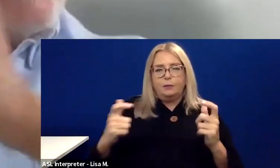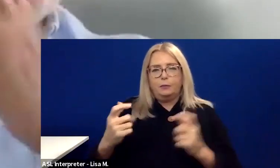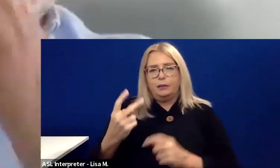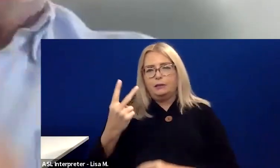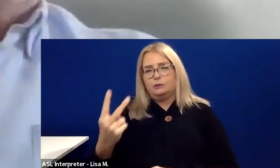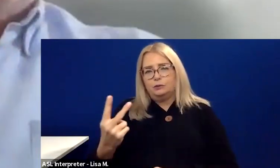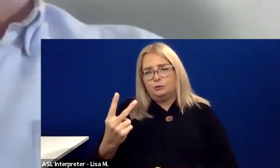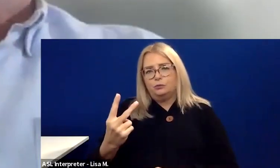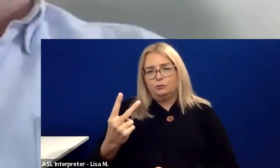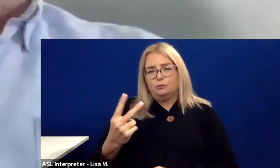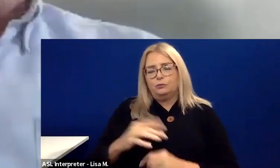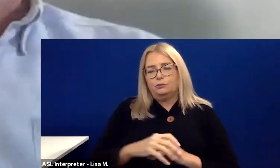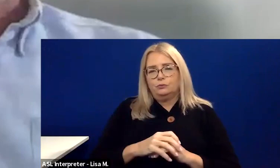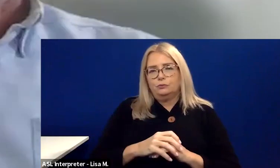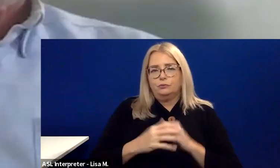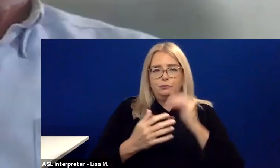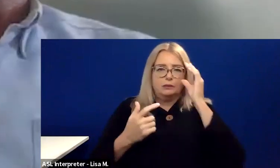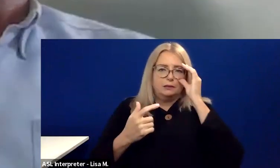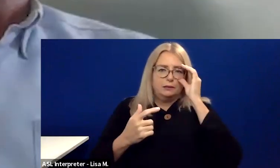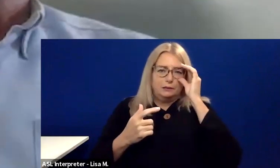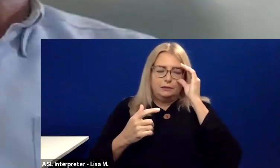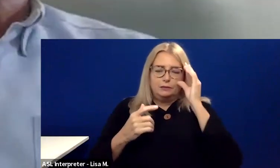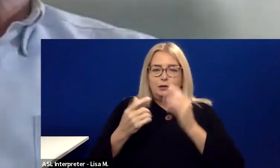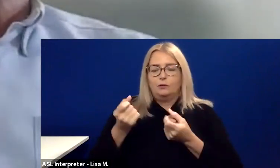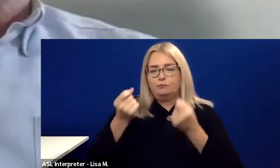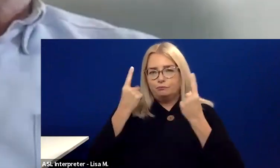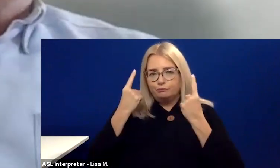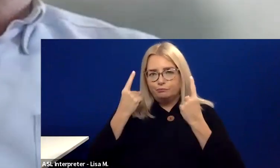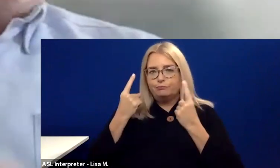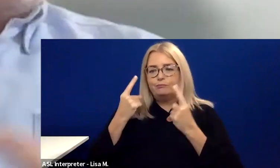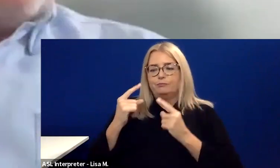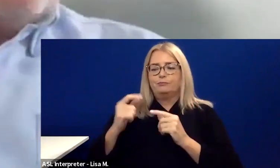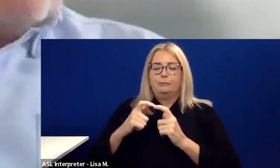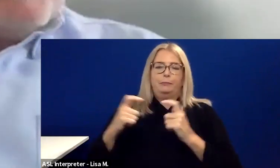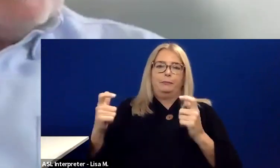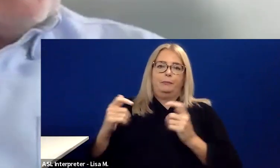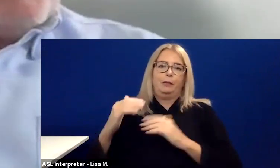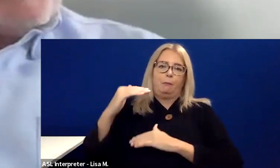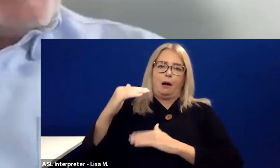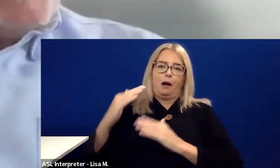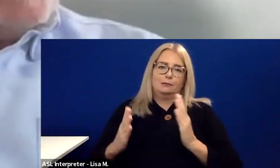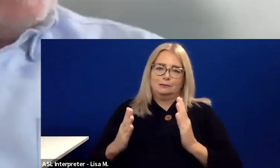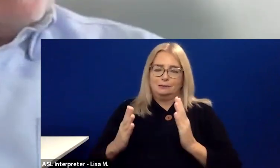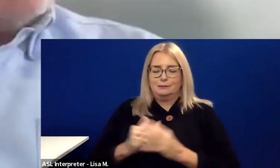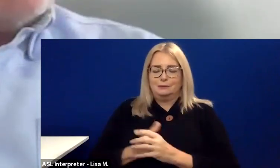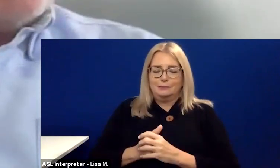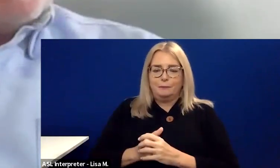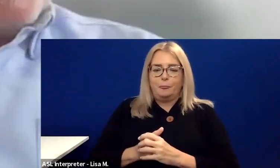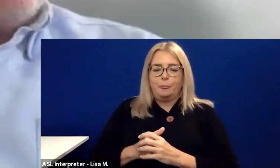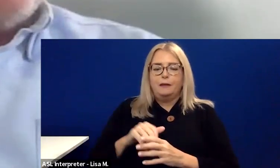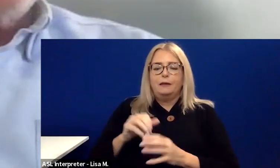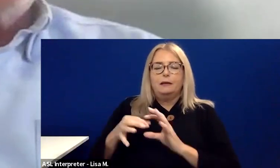single construct and and uh I think that's kind of related to what we're talking about today because